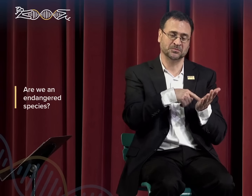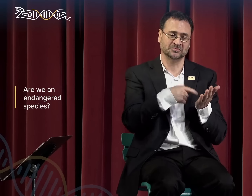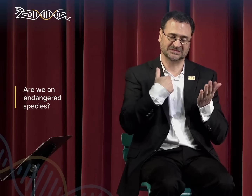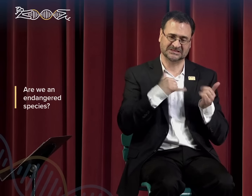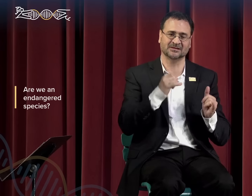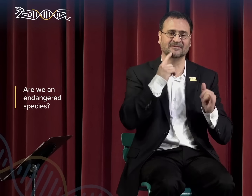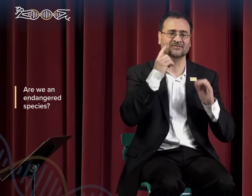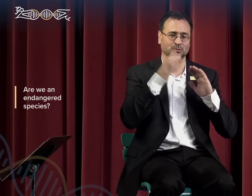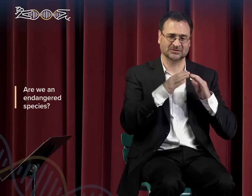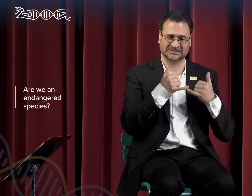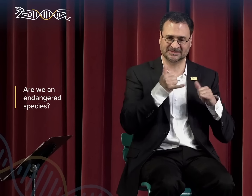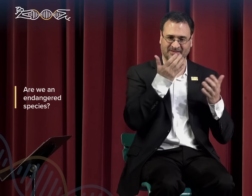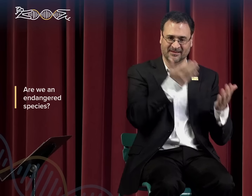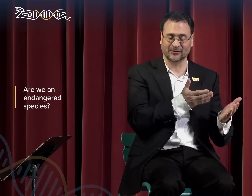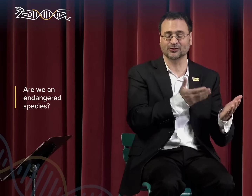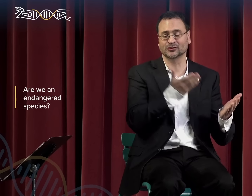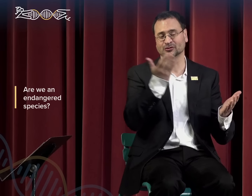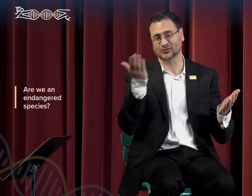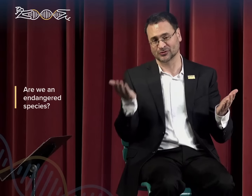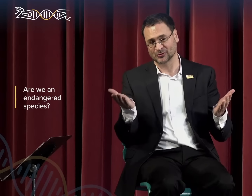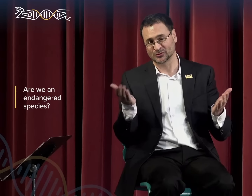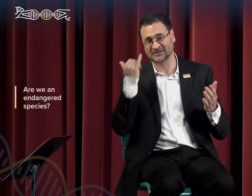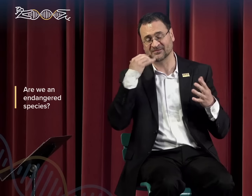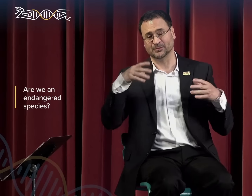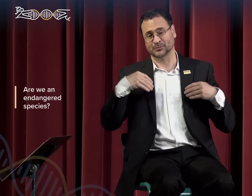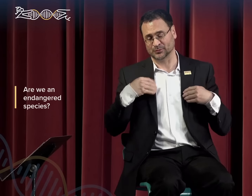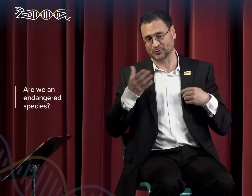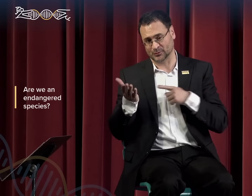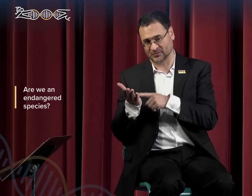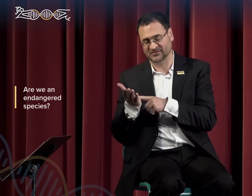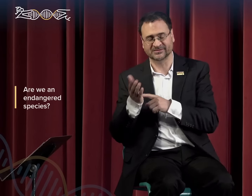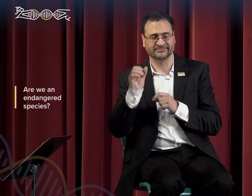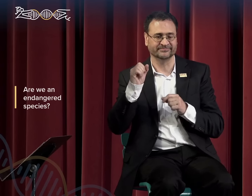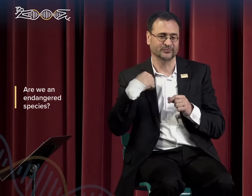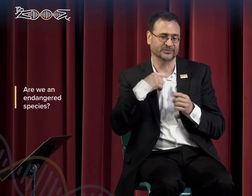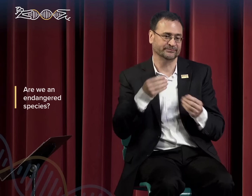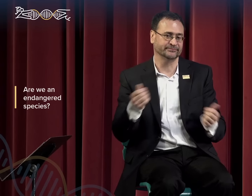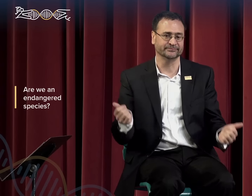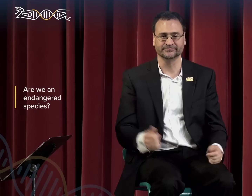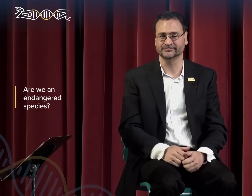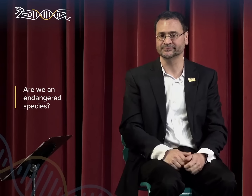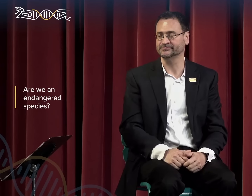their future offspring. So, germ line is prohibited internationally right now, but idea of